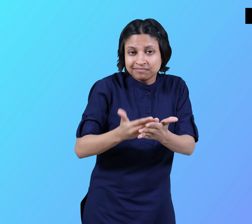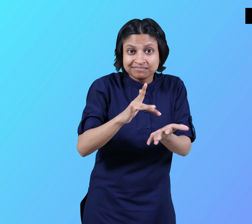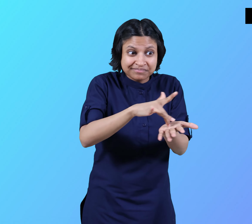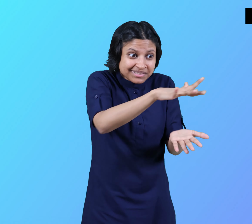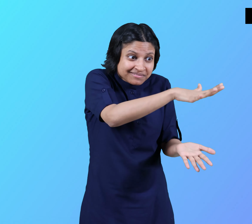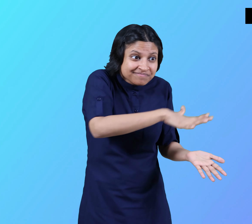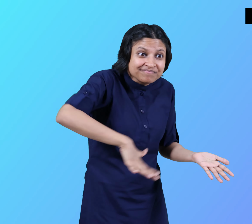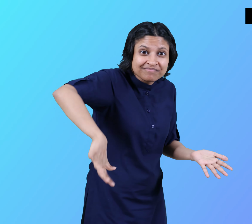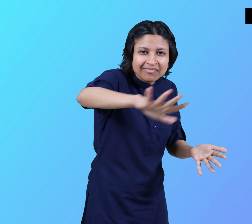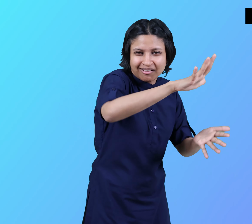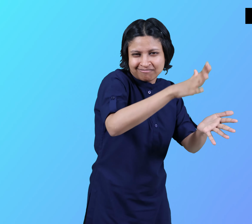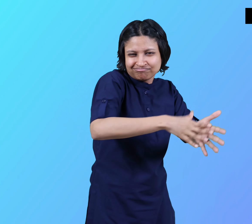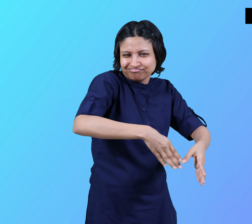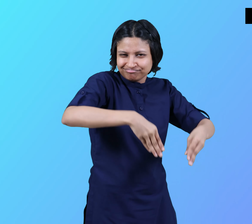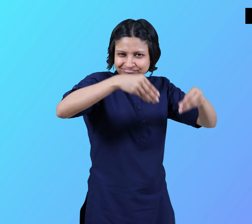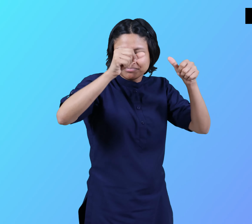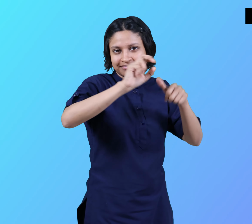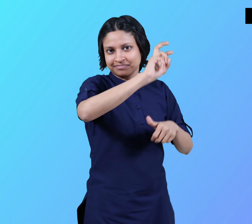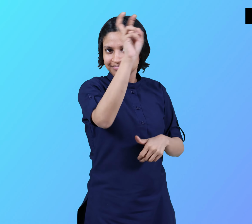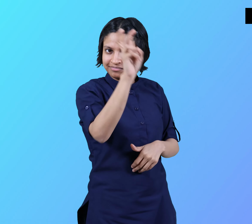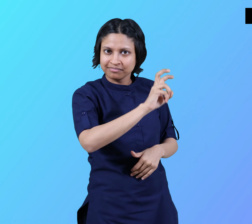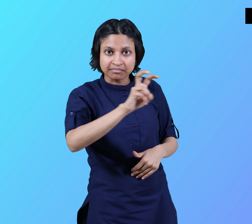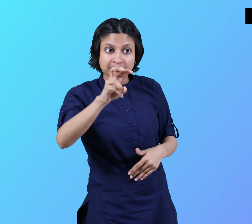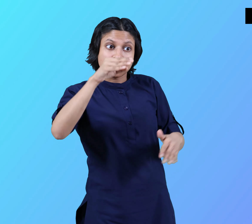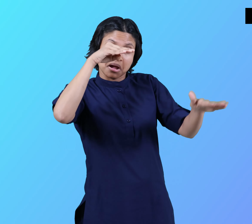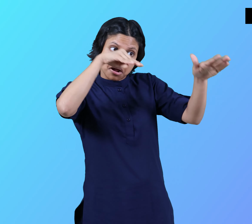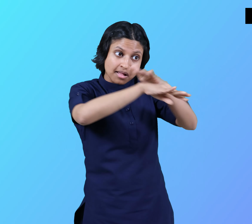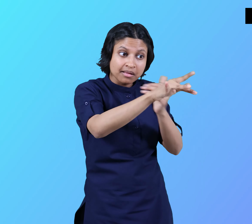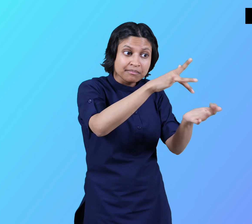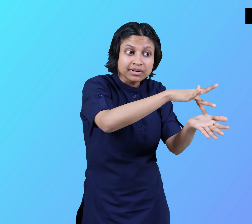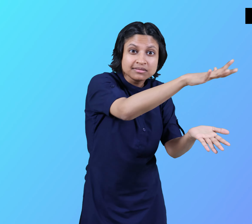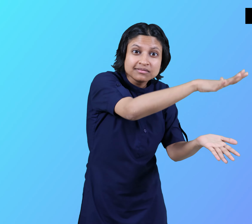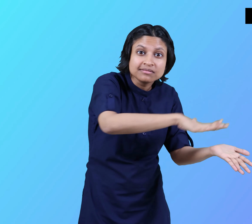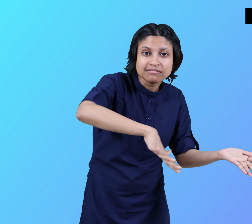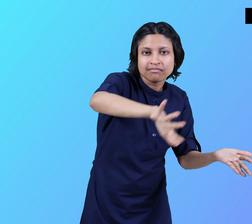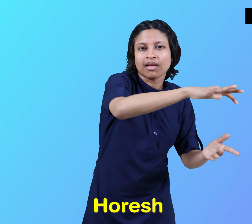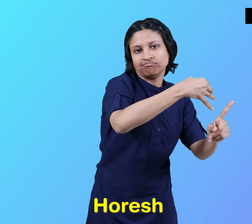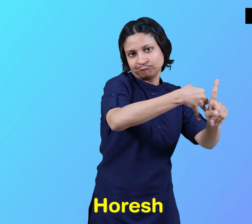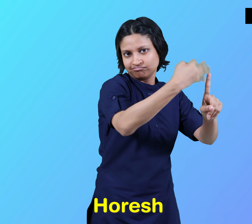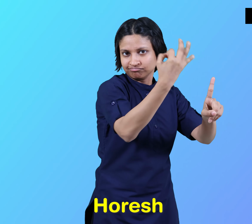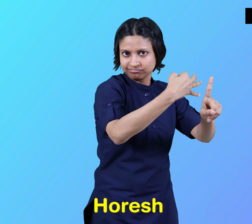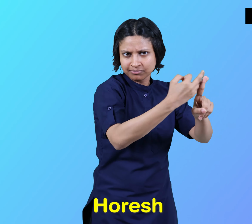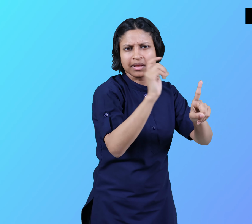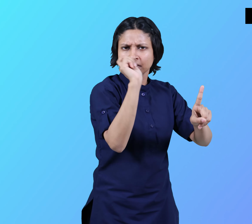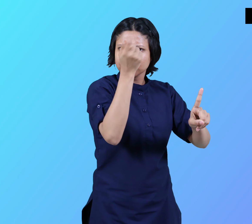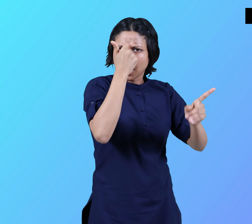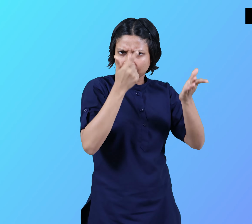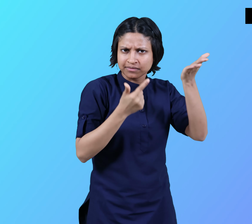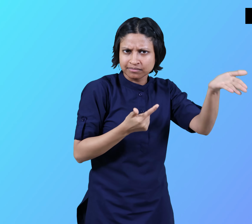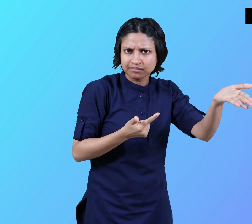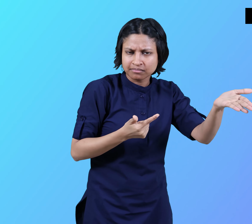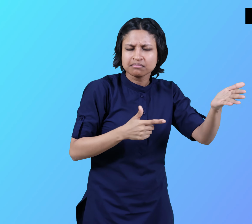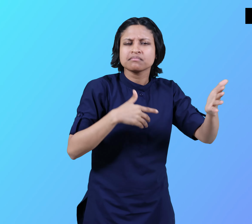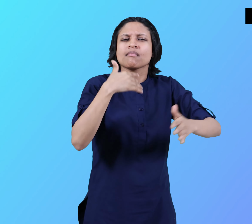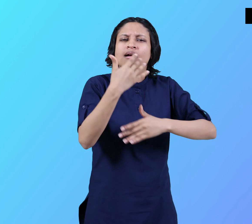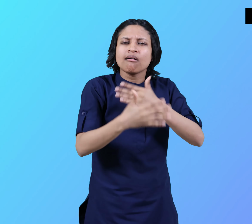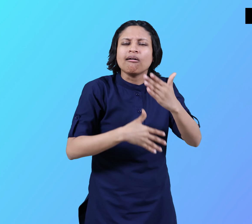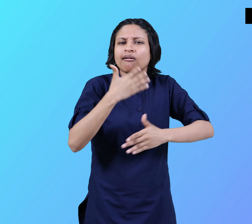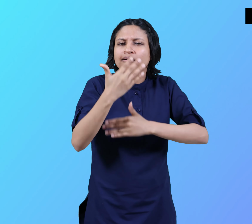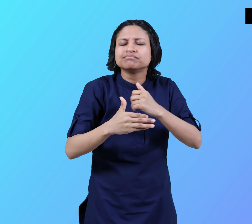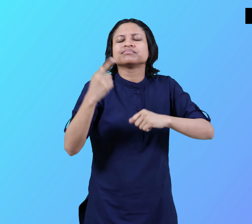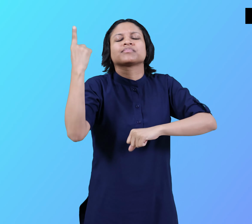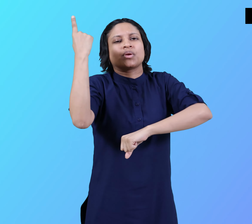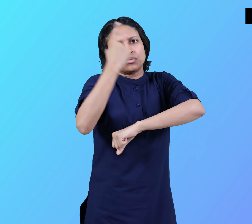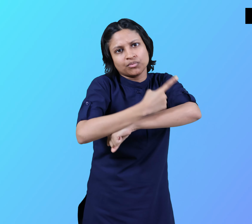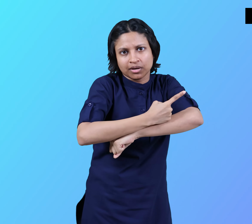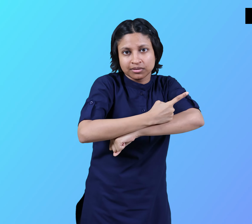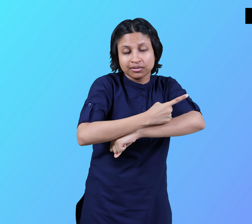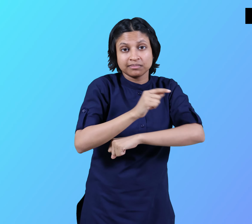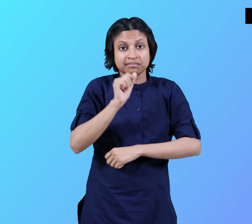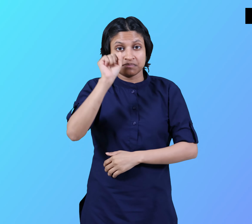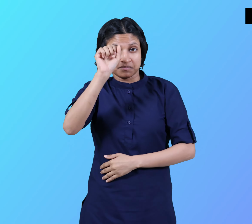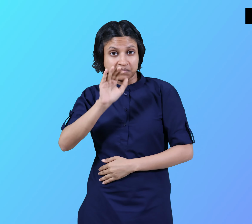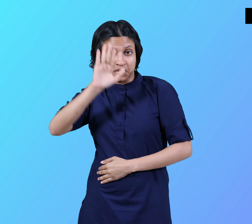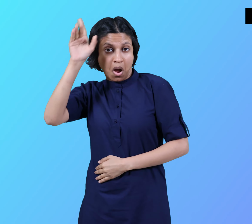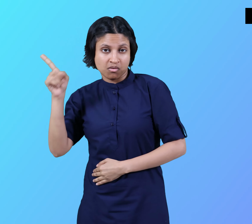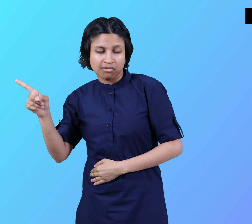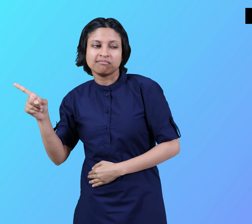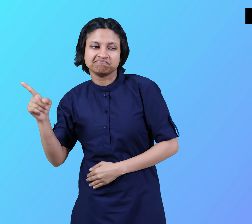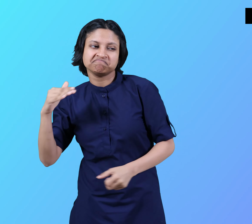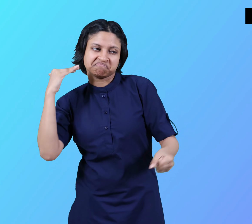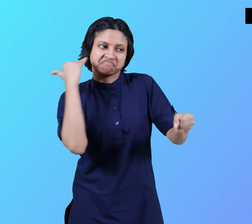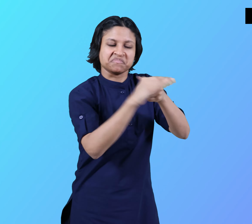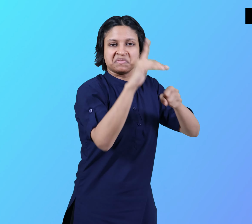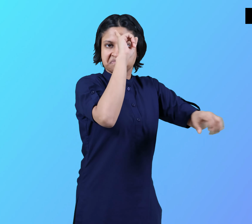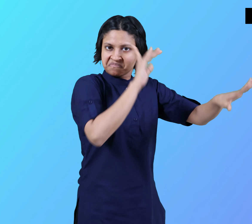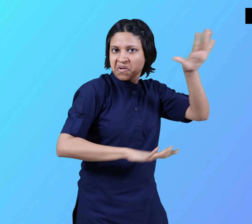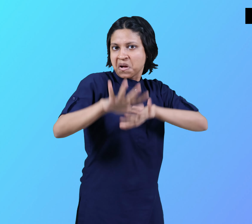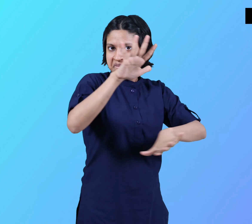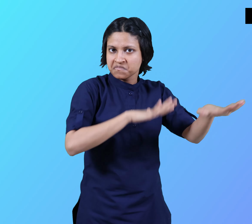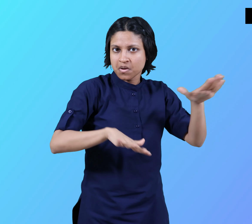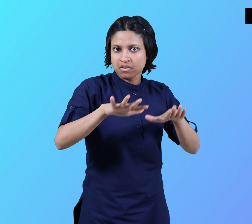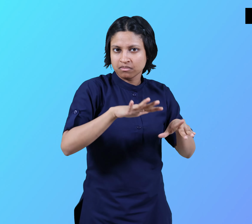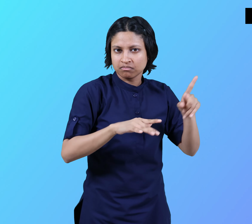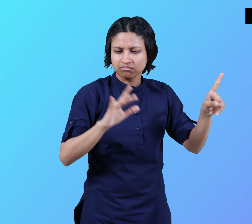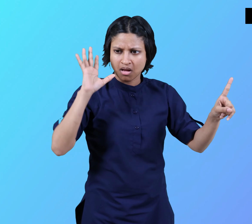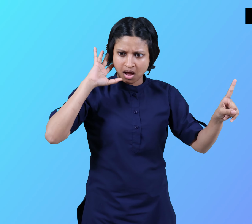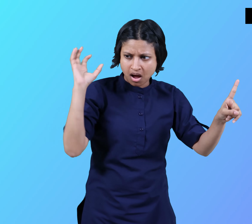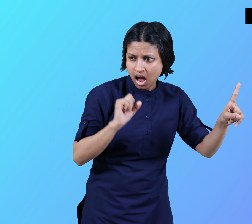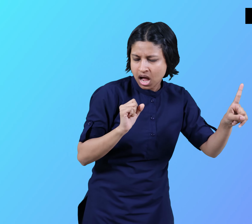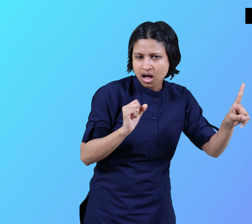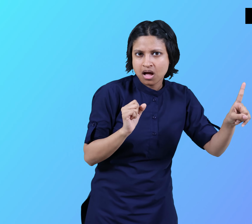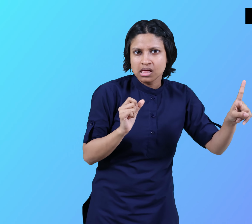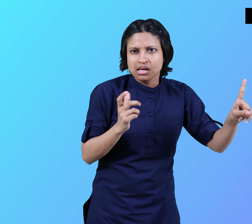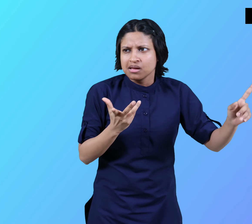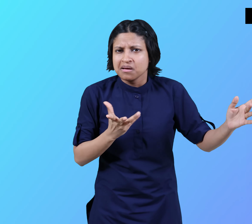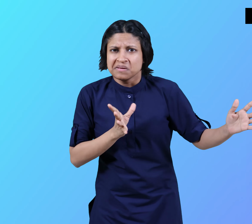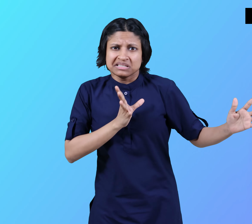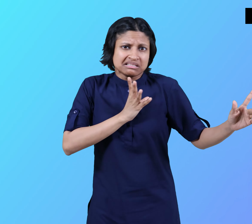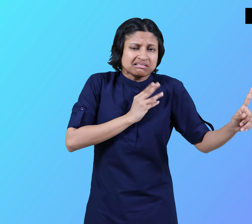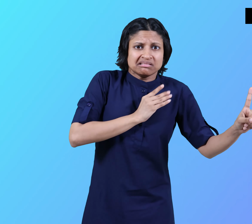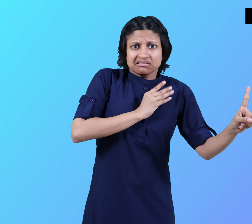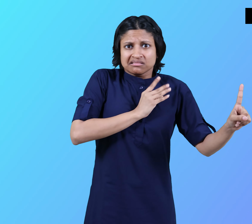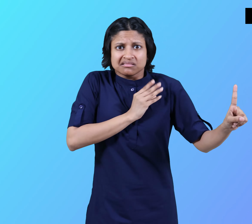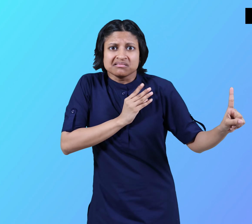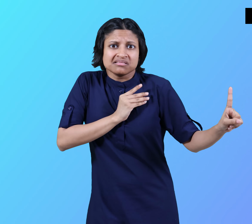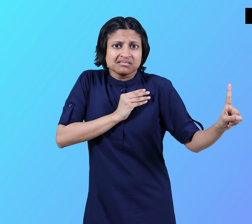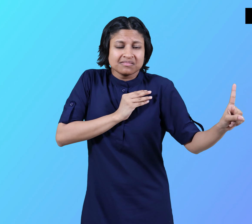One day David was at Horesh in the desert of Ziph. He was afraid because Saul was coming to kill him.